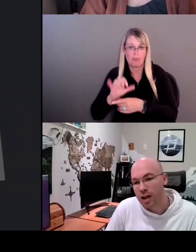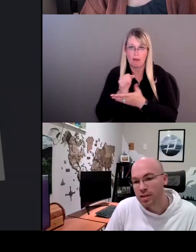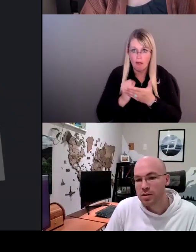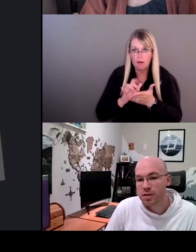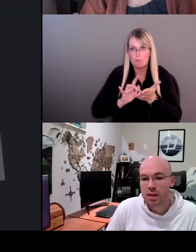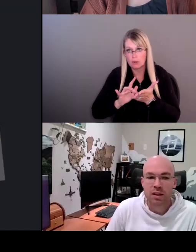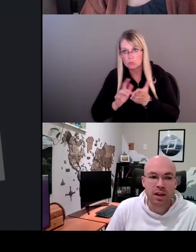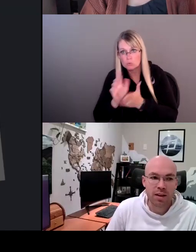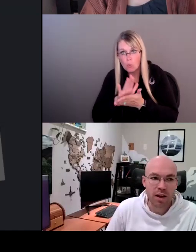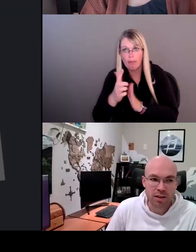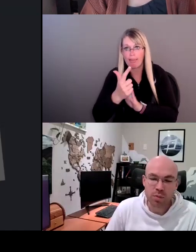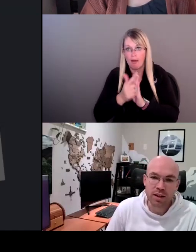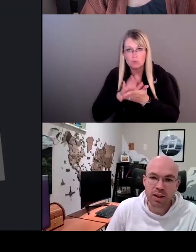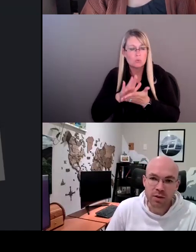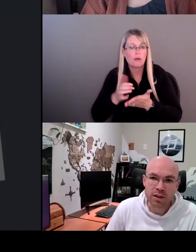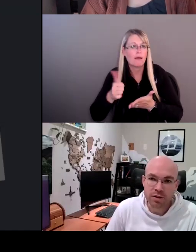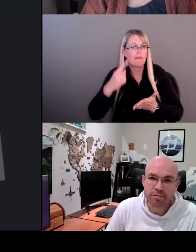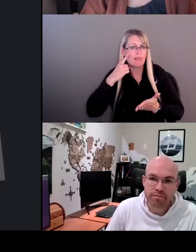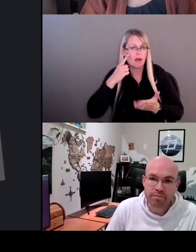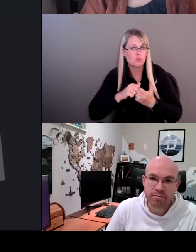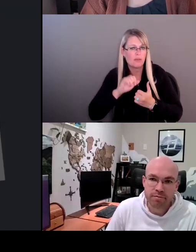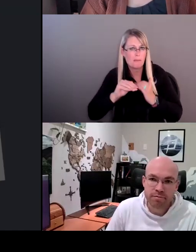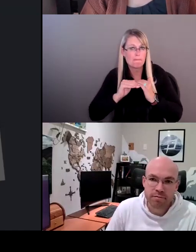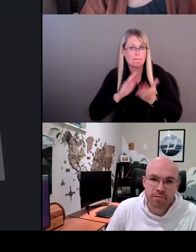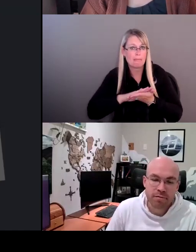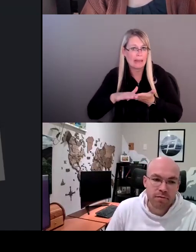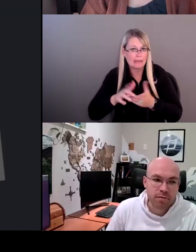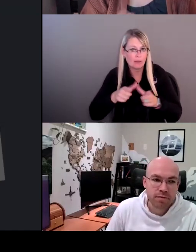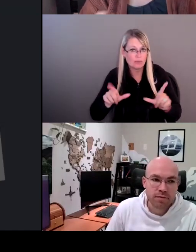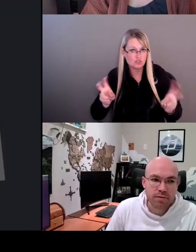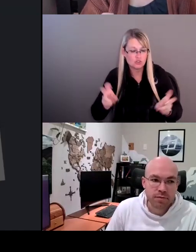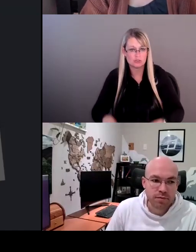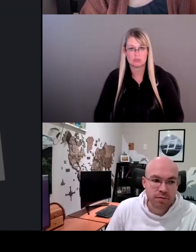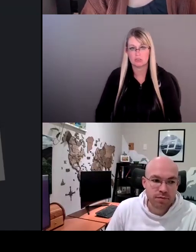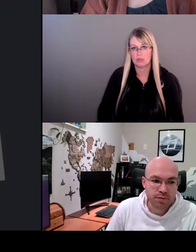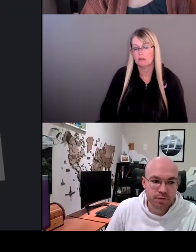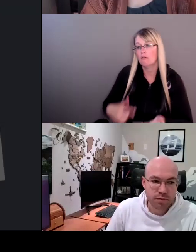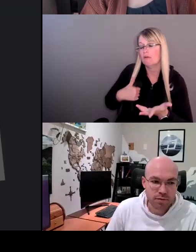law school, any thoughts on plain language? >> Devon: I think working in higher education